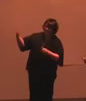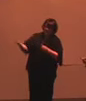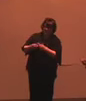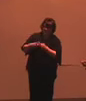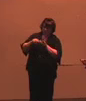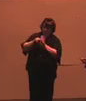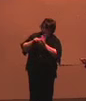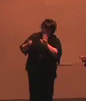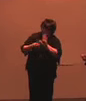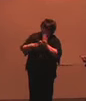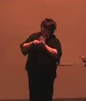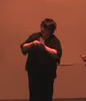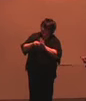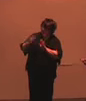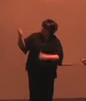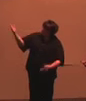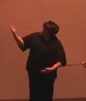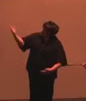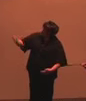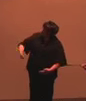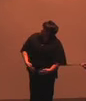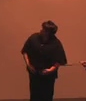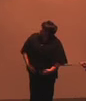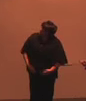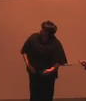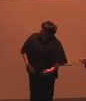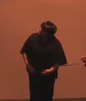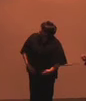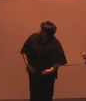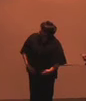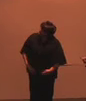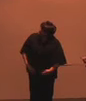So the outside shape is also very, very, how to say, blurring.